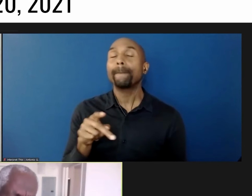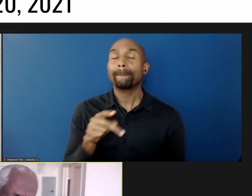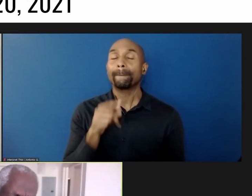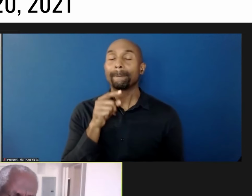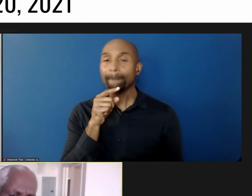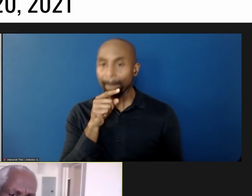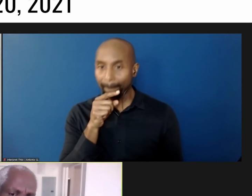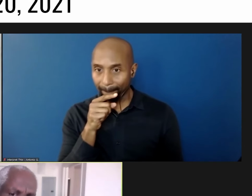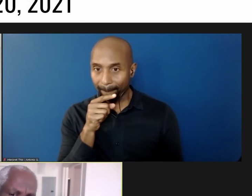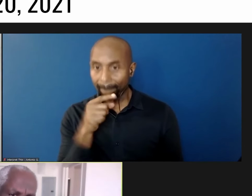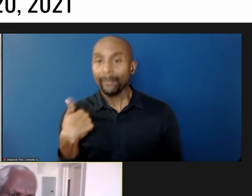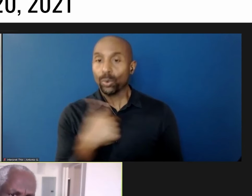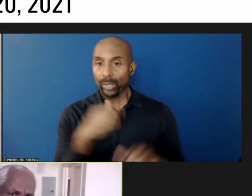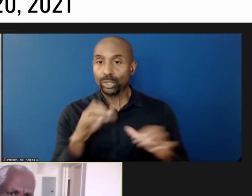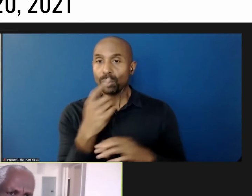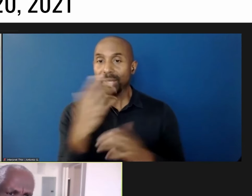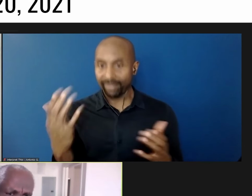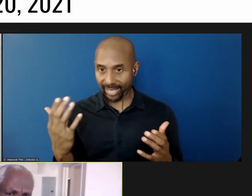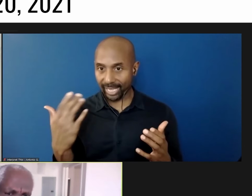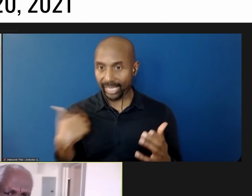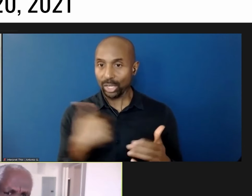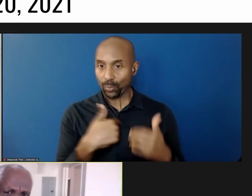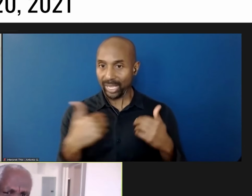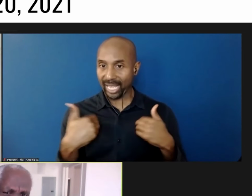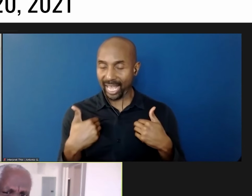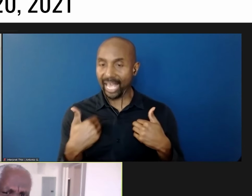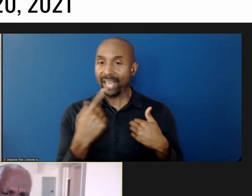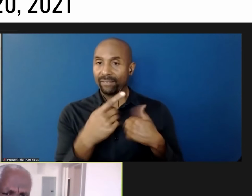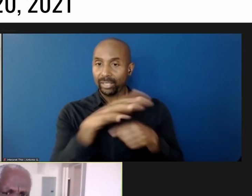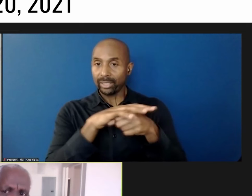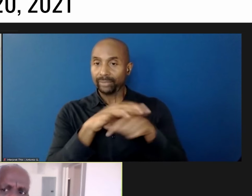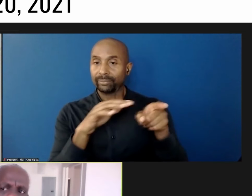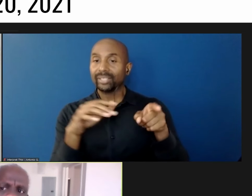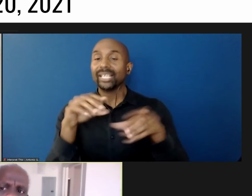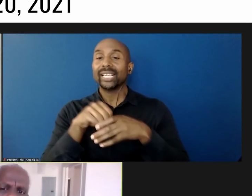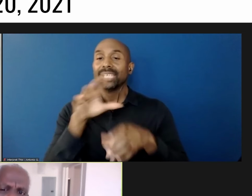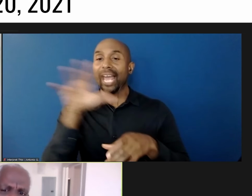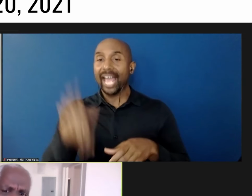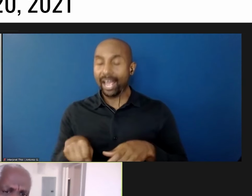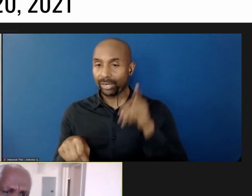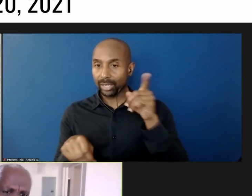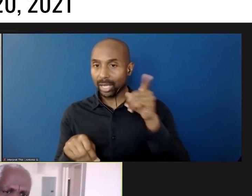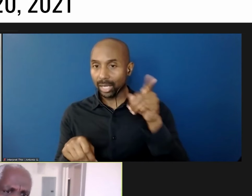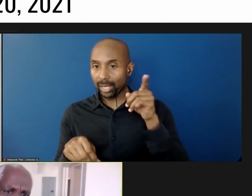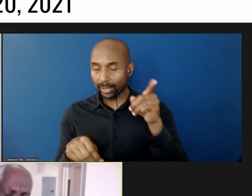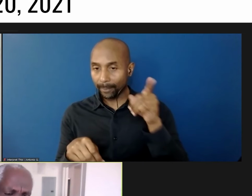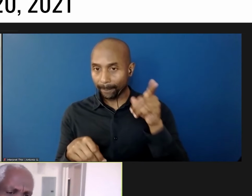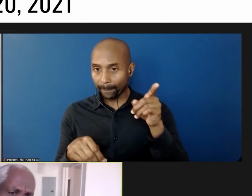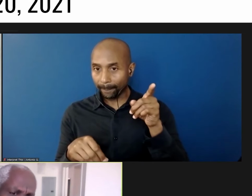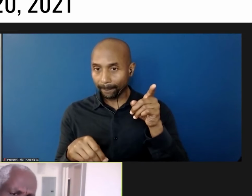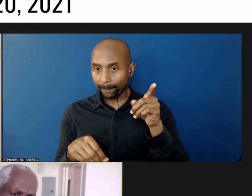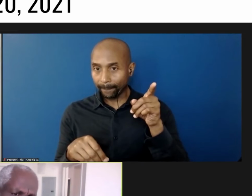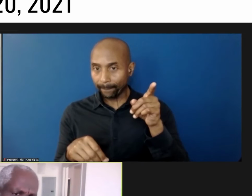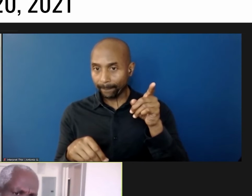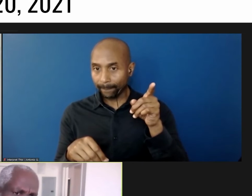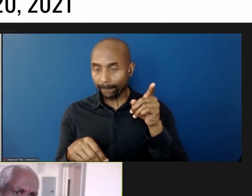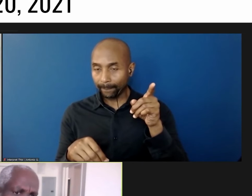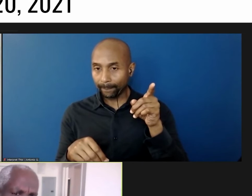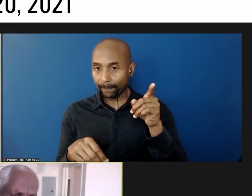Krip Hop is doing. Now we're going to write a book together about African people with